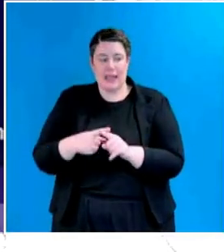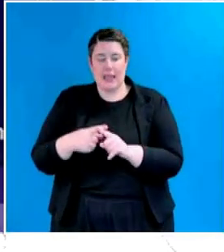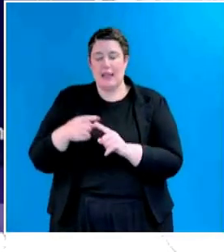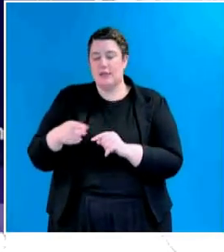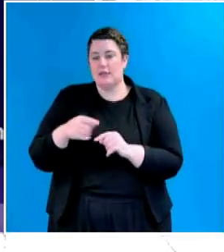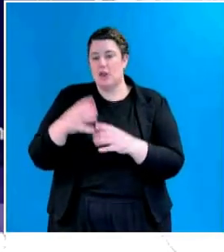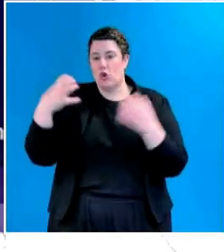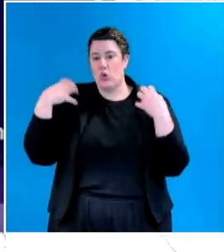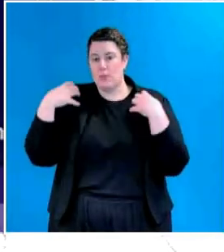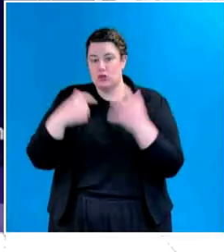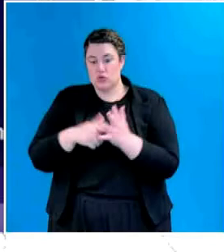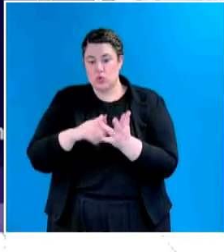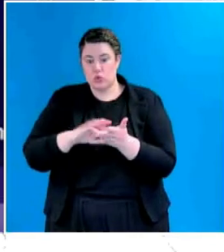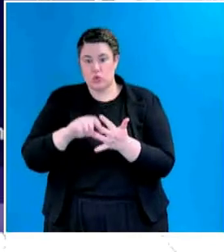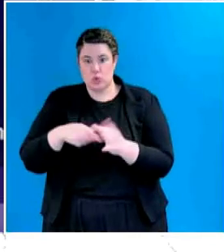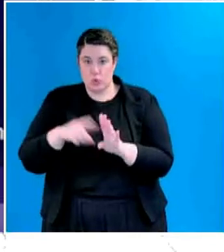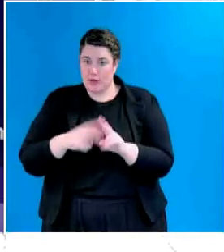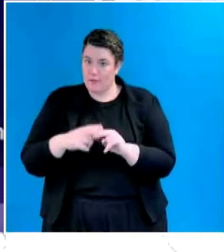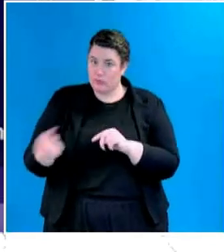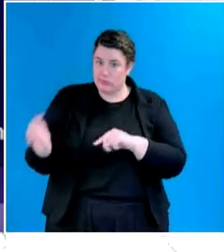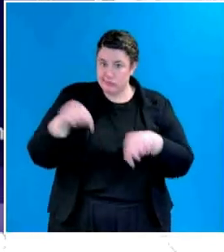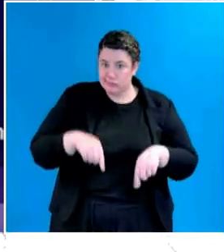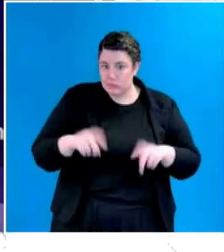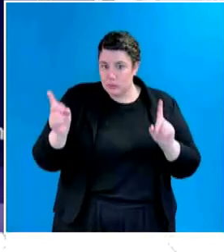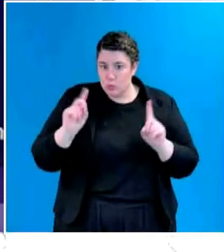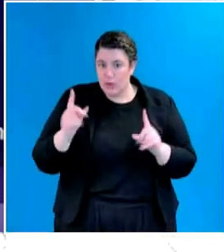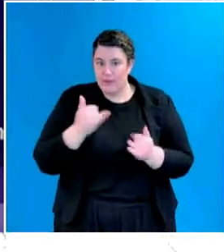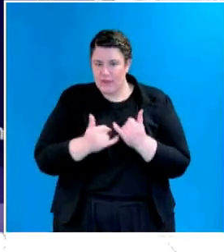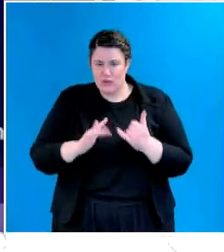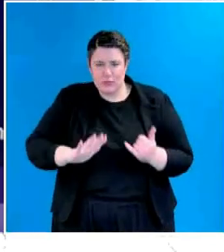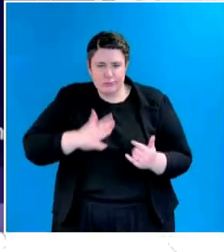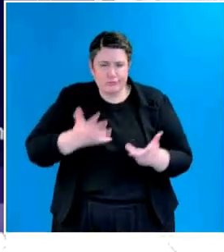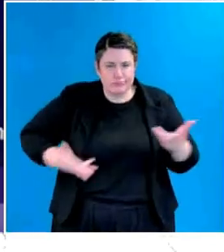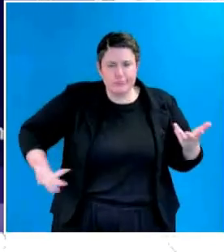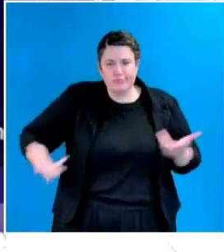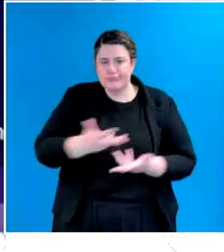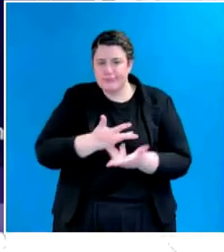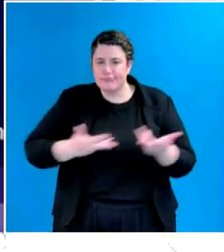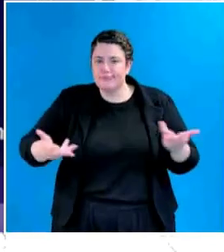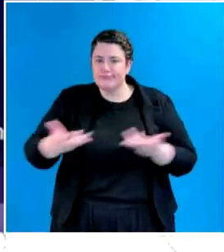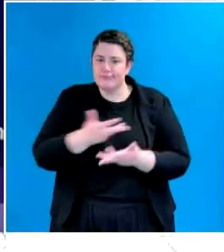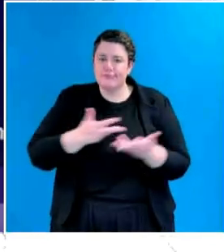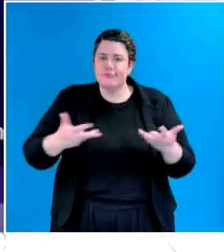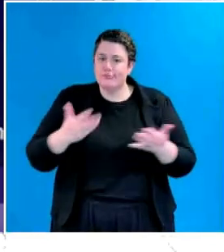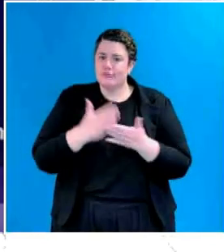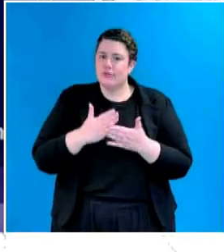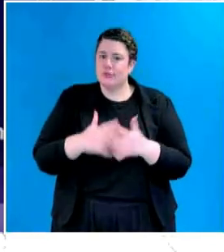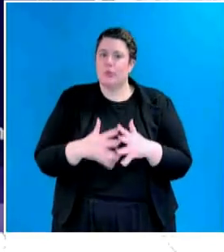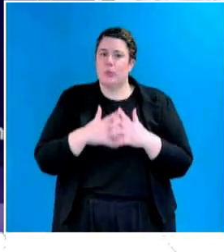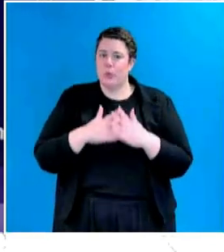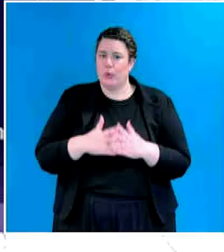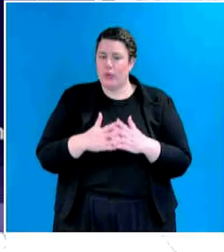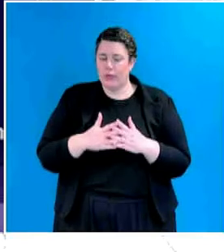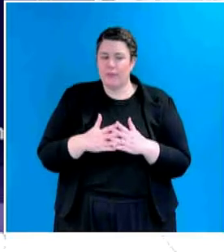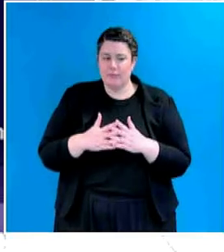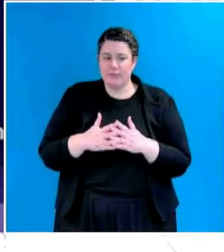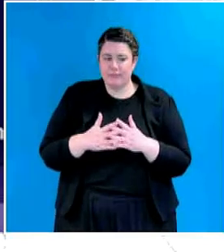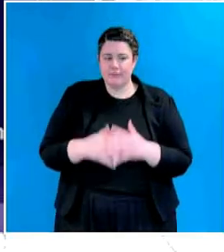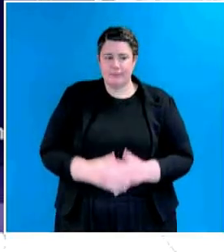give evidence today, and for the very interesting discussion we have had, which has been extremely informative, if I may say so.